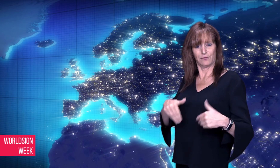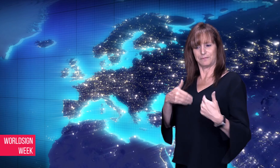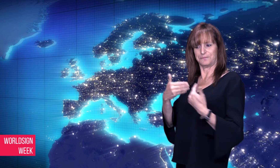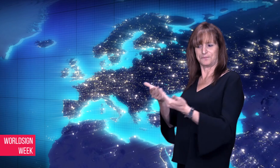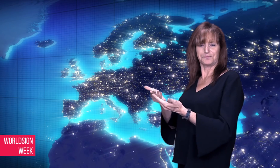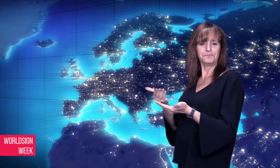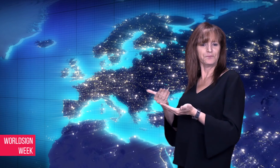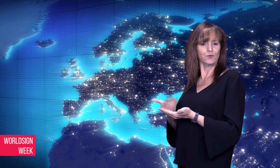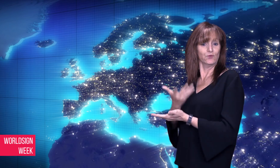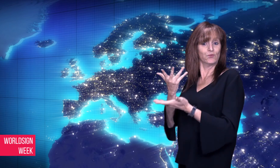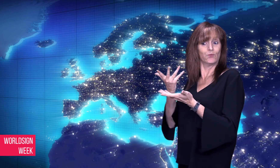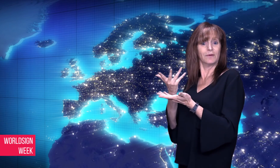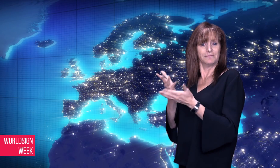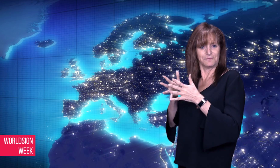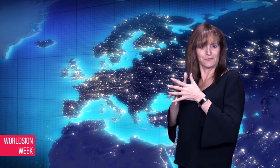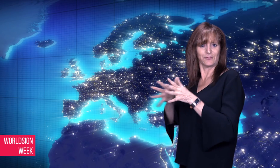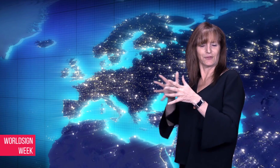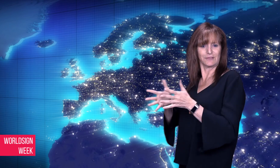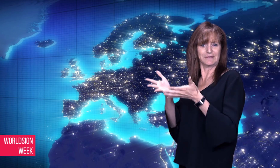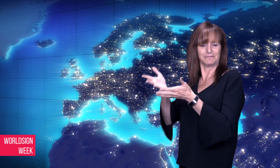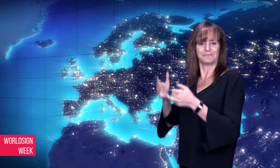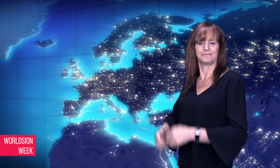Now, let’s go to next story.